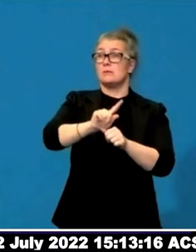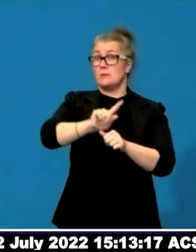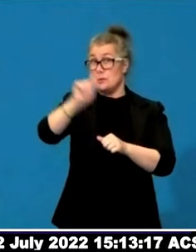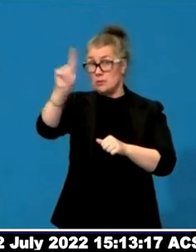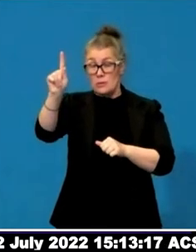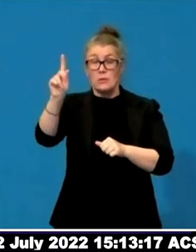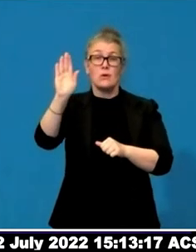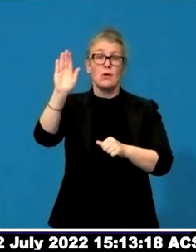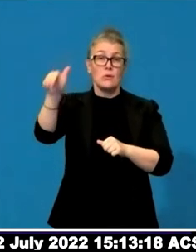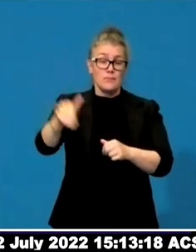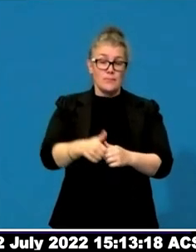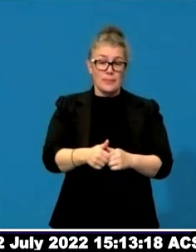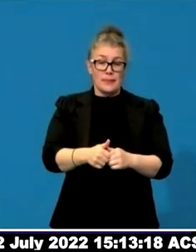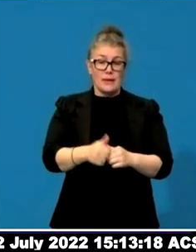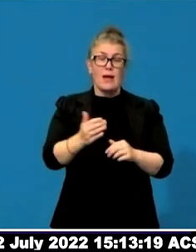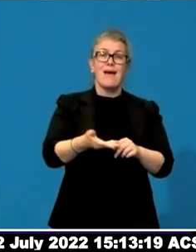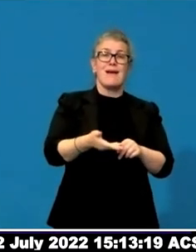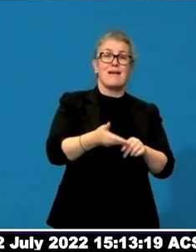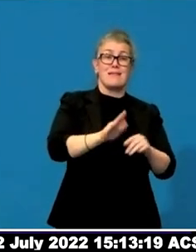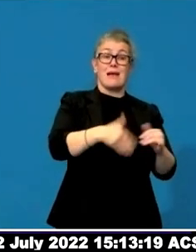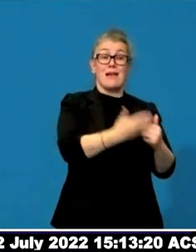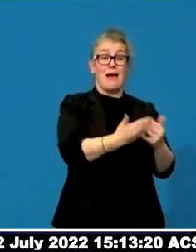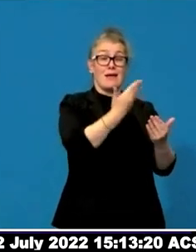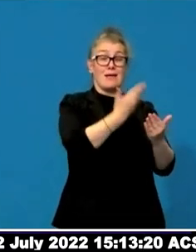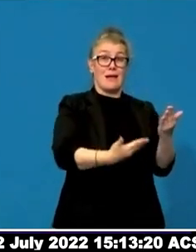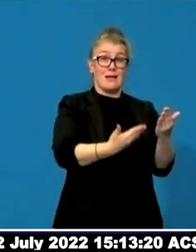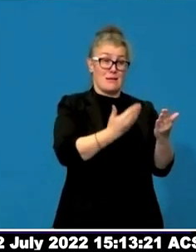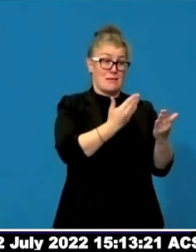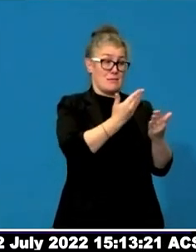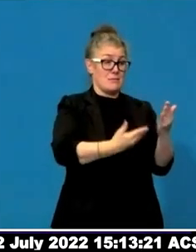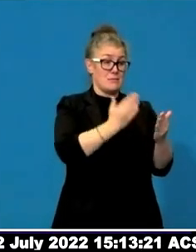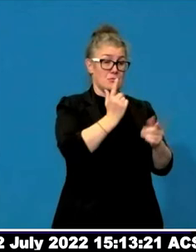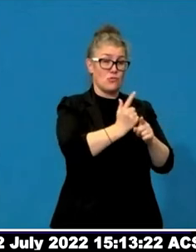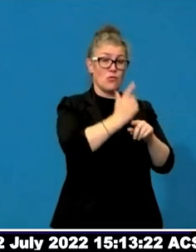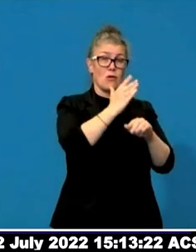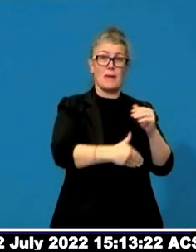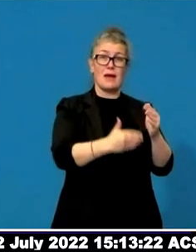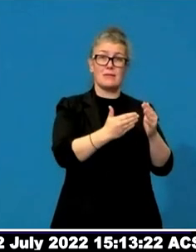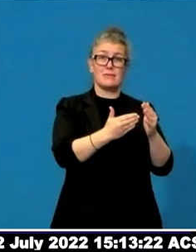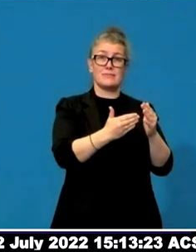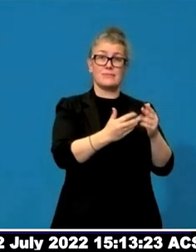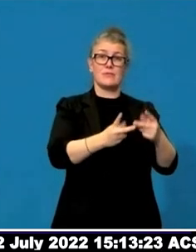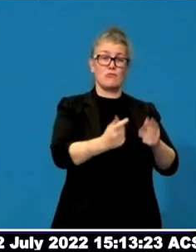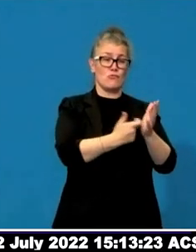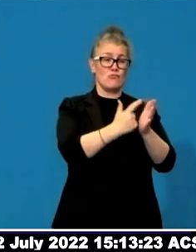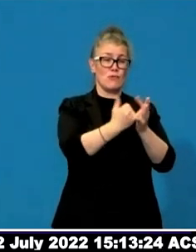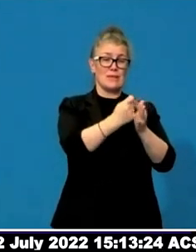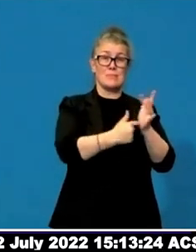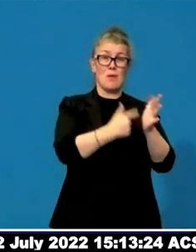and taking people out of community and bringing them into places where they have access to different opportunities, we do exactly the same thing.